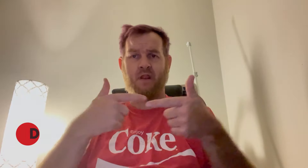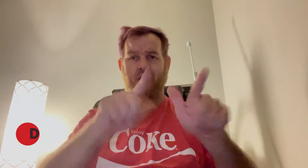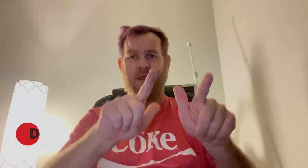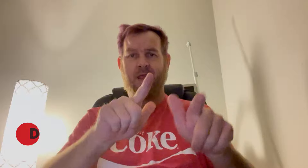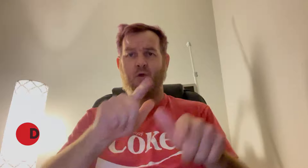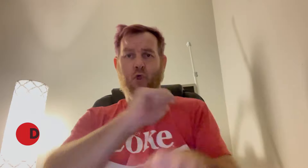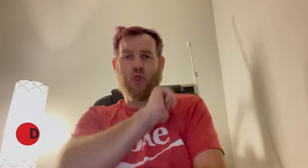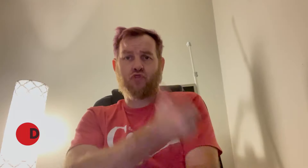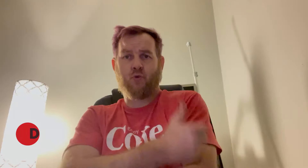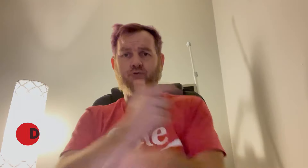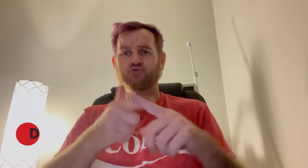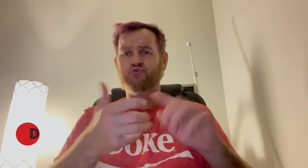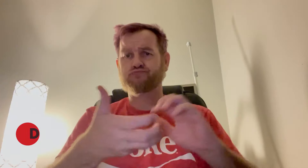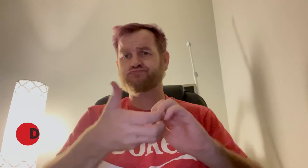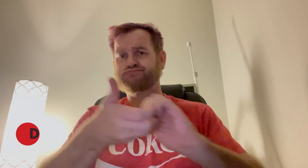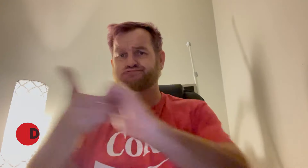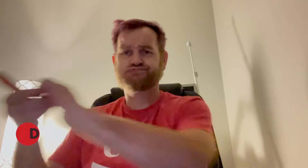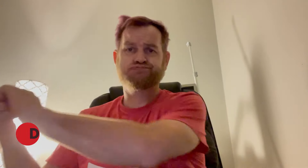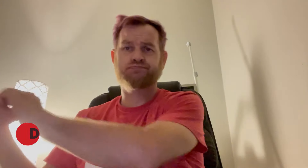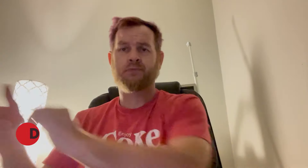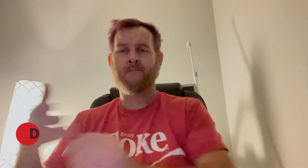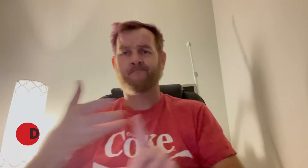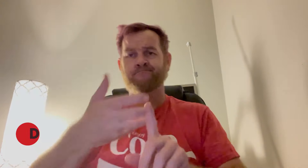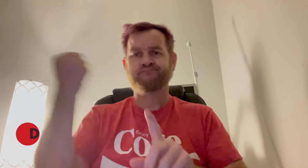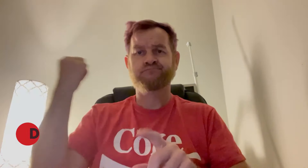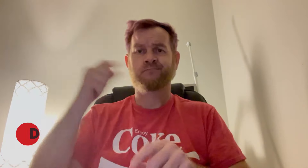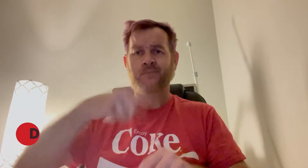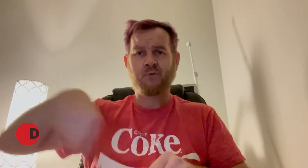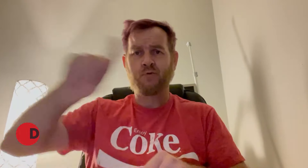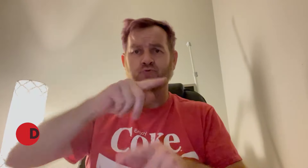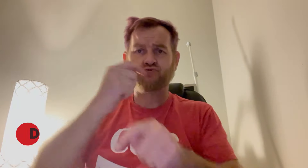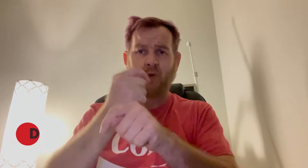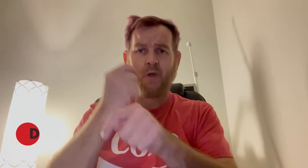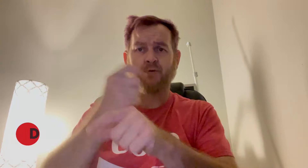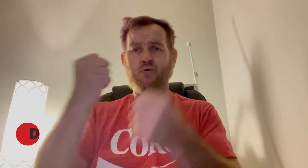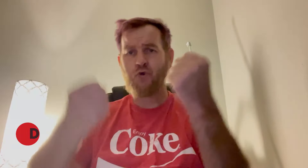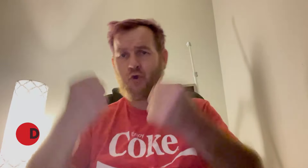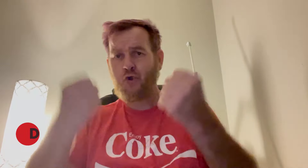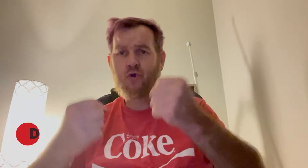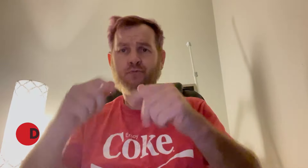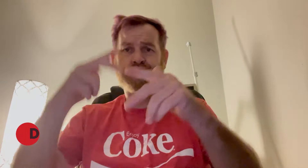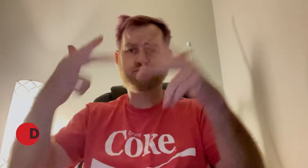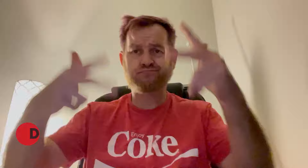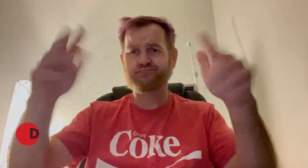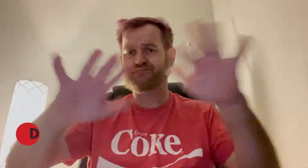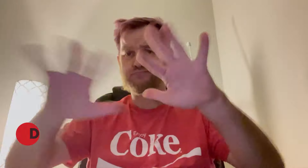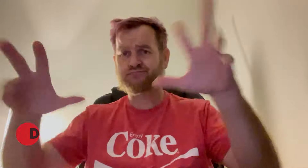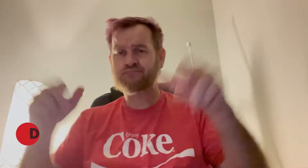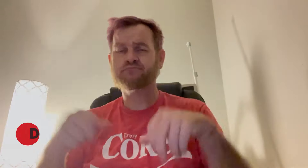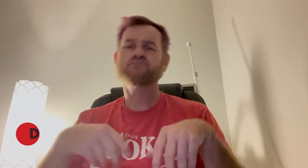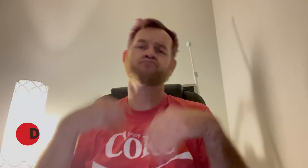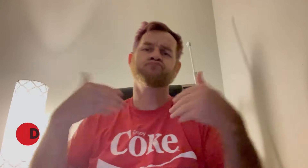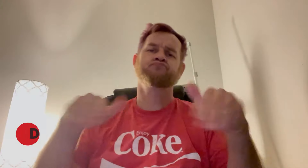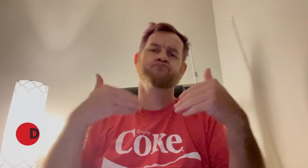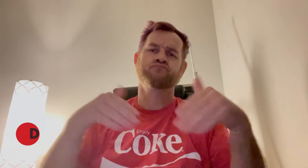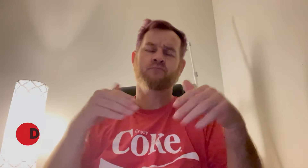This lets authorities compel tow-truck operators to impound trucks, cars, any vehicles involved in the blockade.